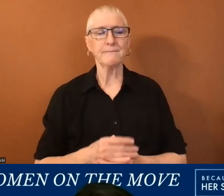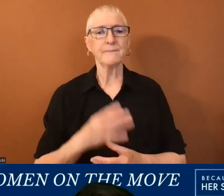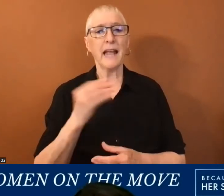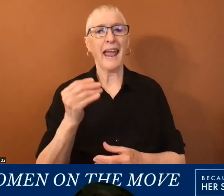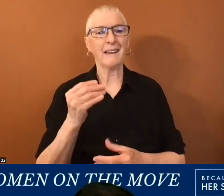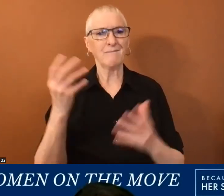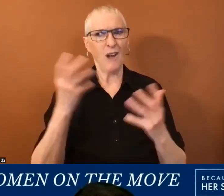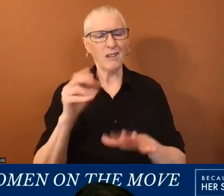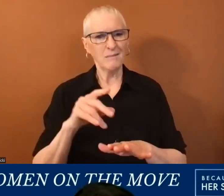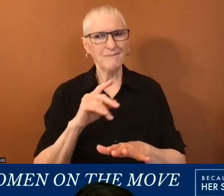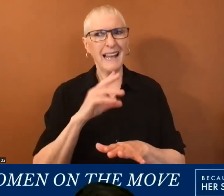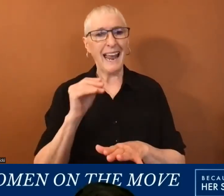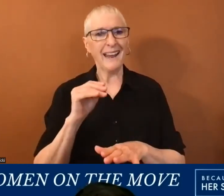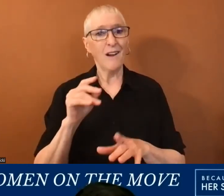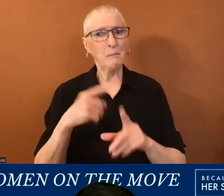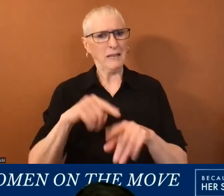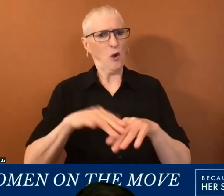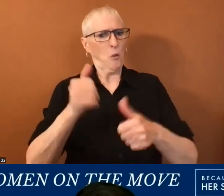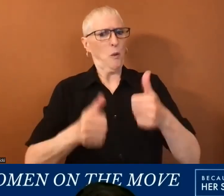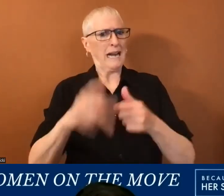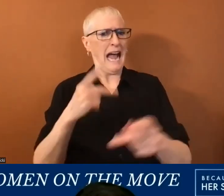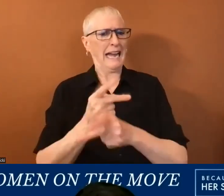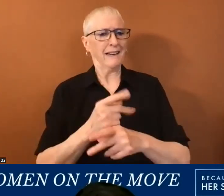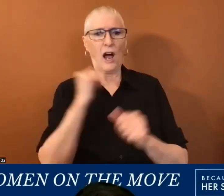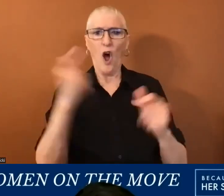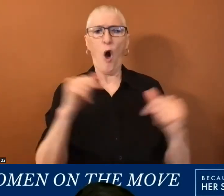neat that it depends on the species where they're going. They're not all going to the same place.